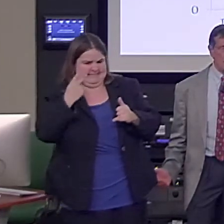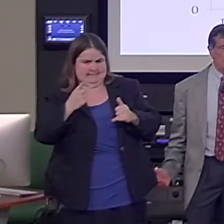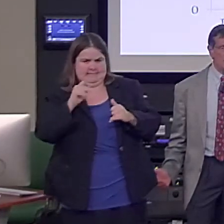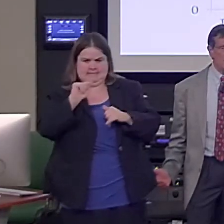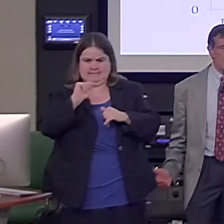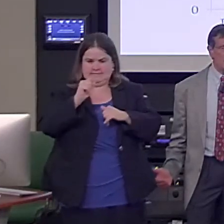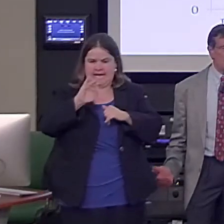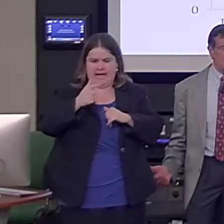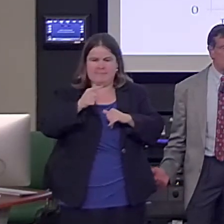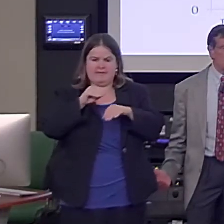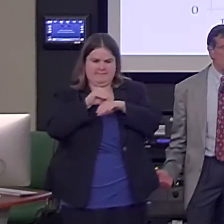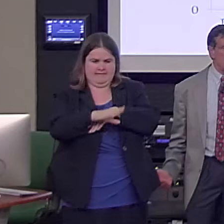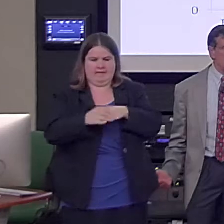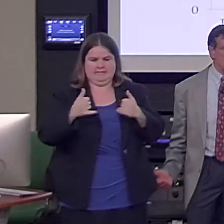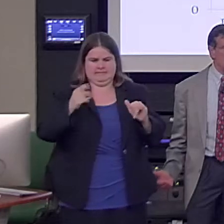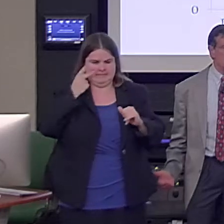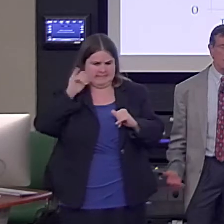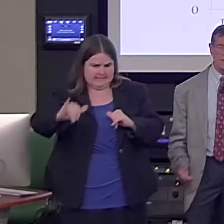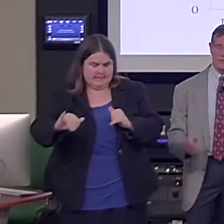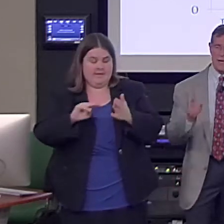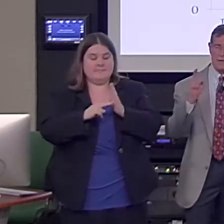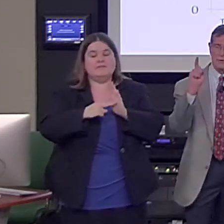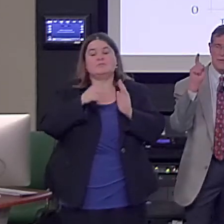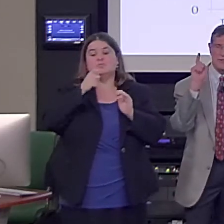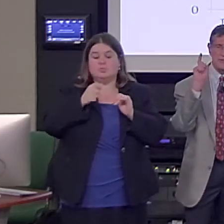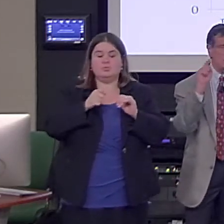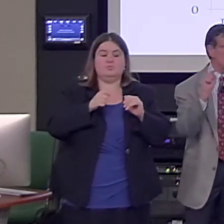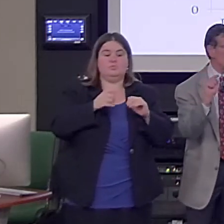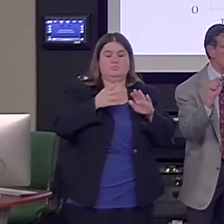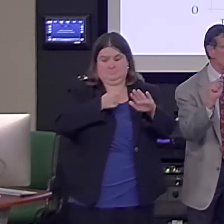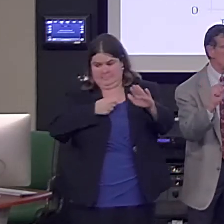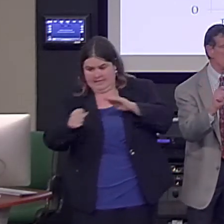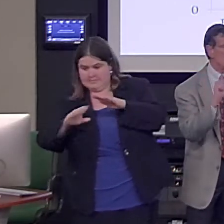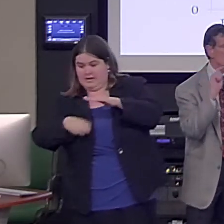What you can see there they are showing a typical response not only the intervention